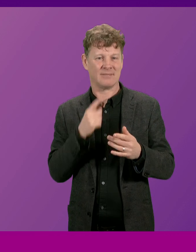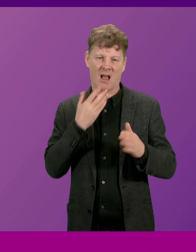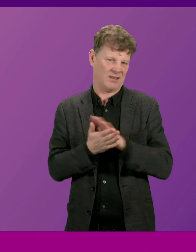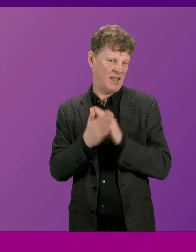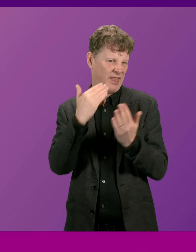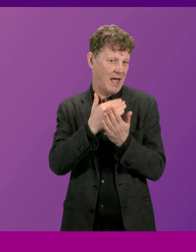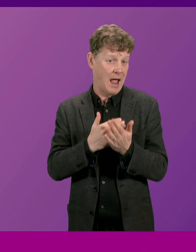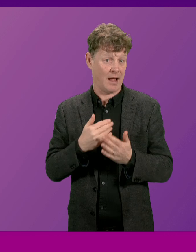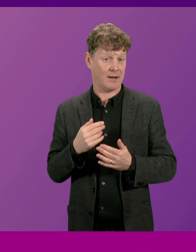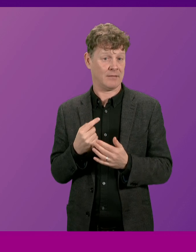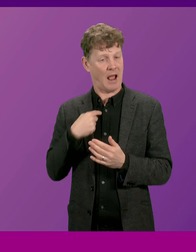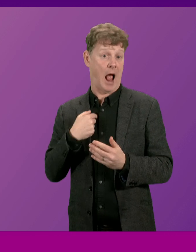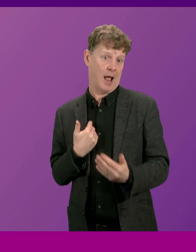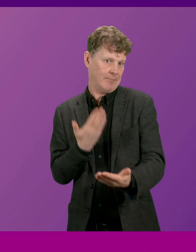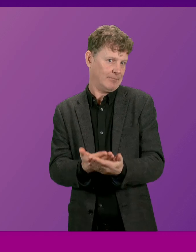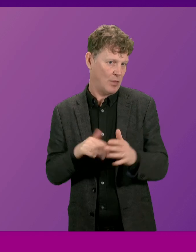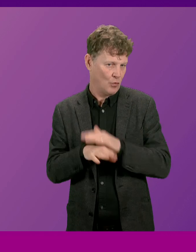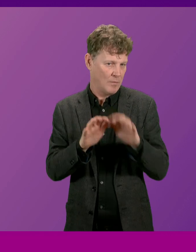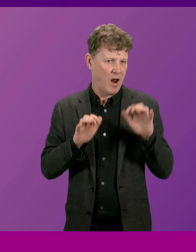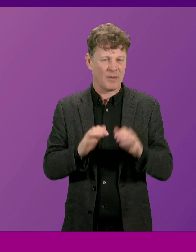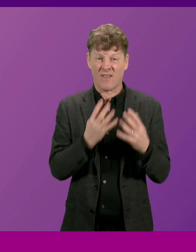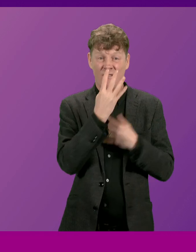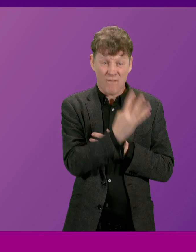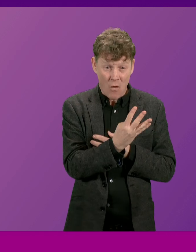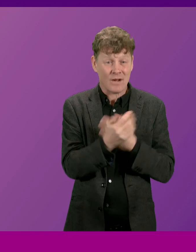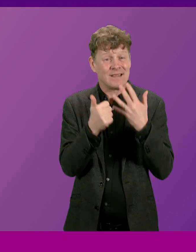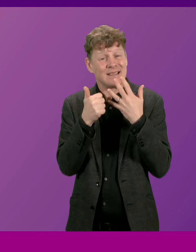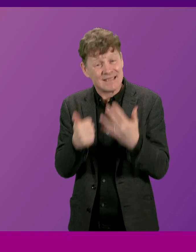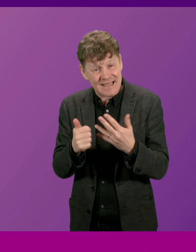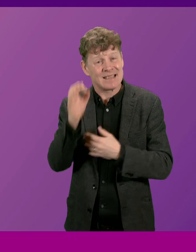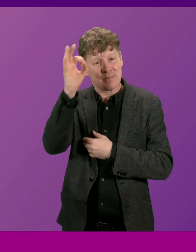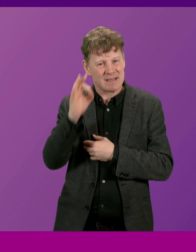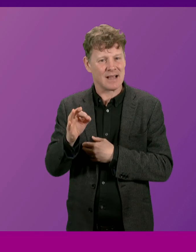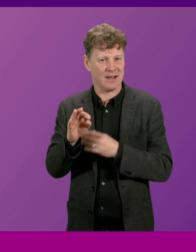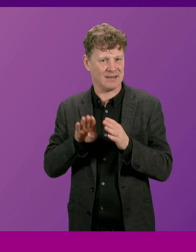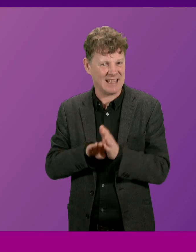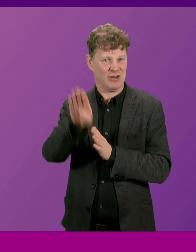I took through Parliament. That was a 46 per cent increase in the rise of such incidents.